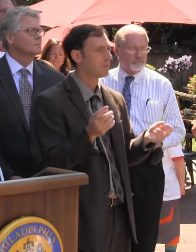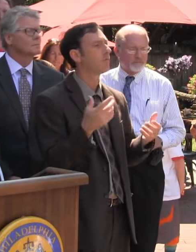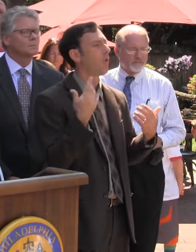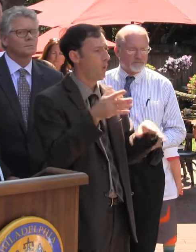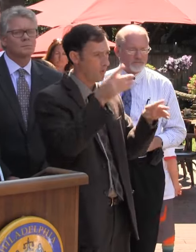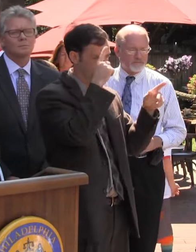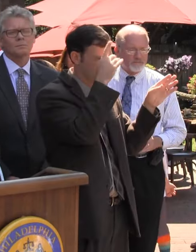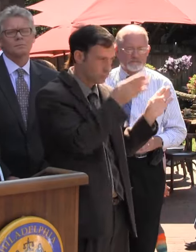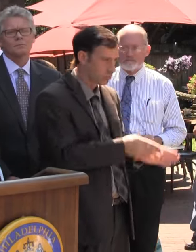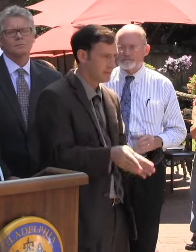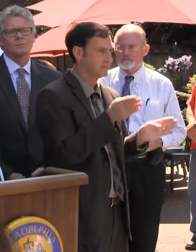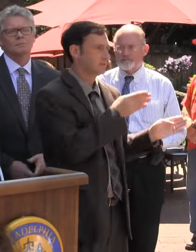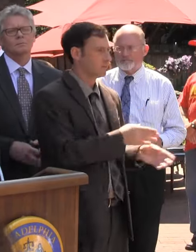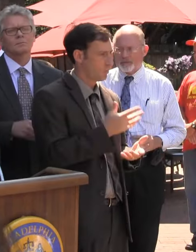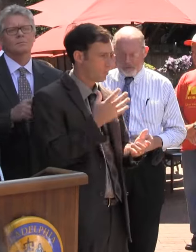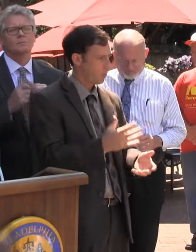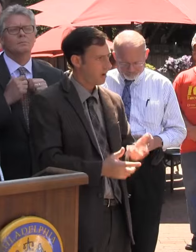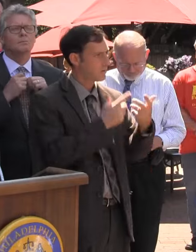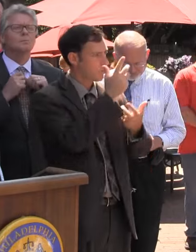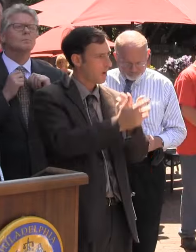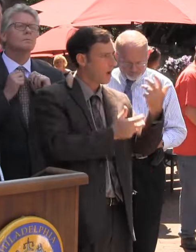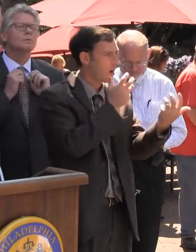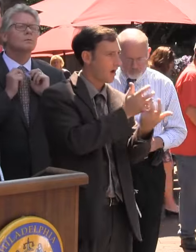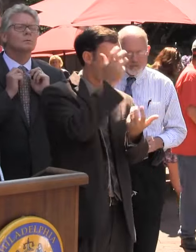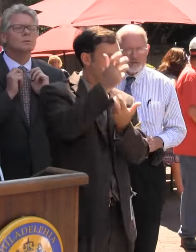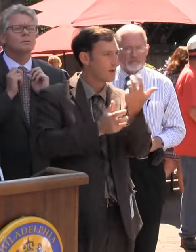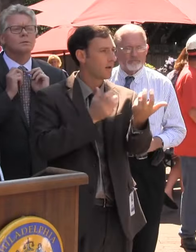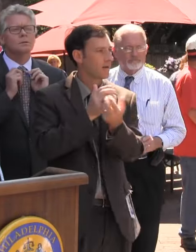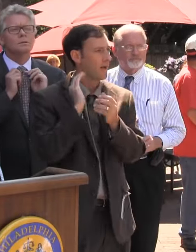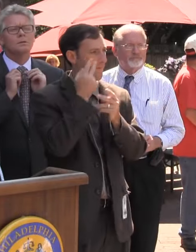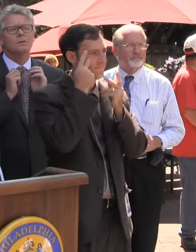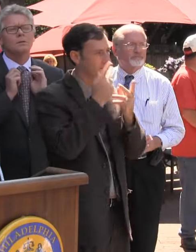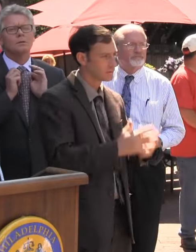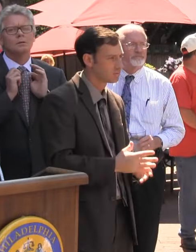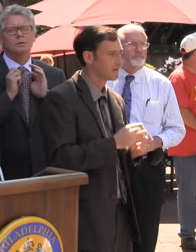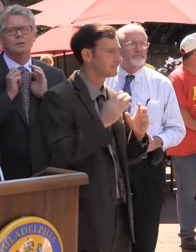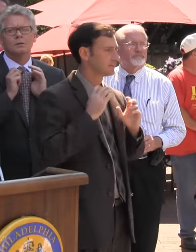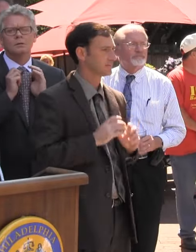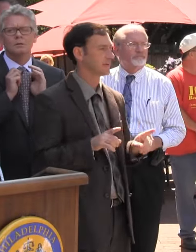because we want to be as accommodating to our visitors and citizens as possible. Now